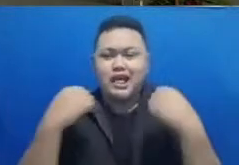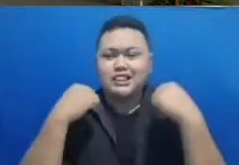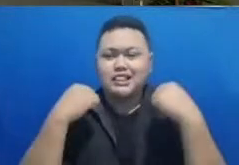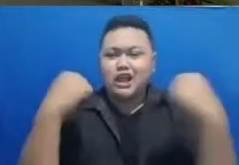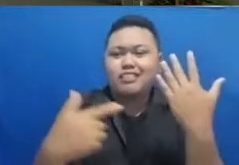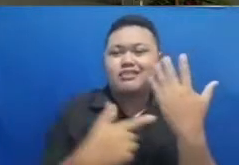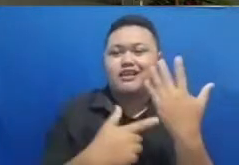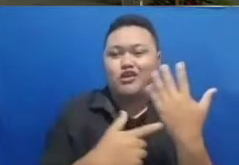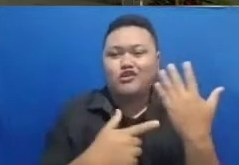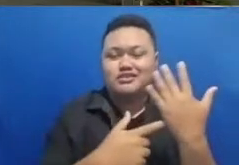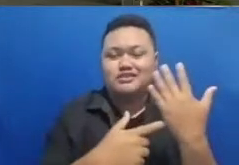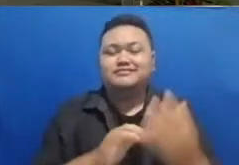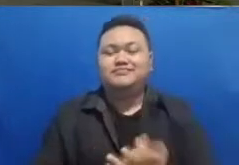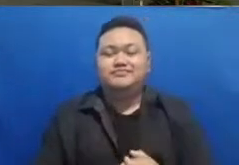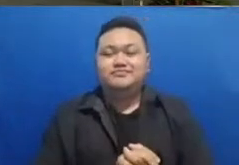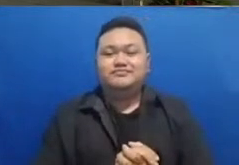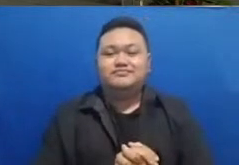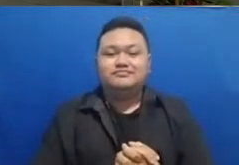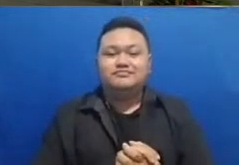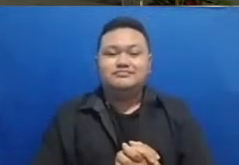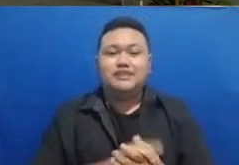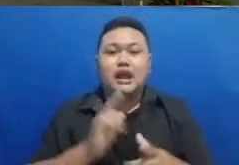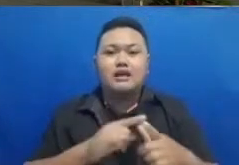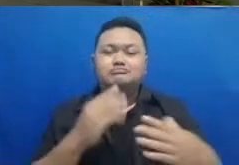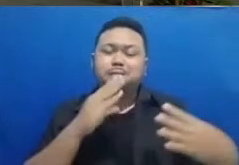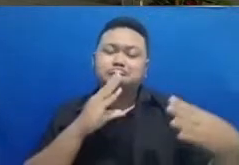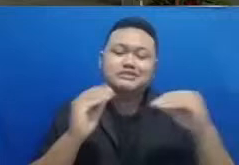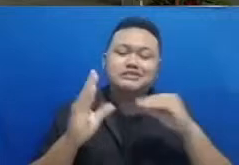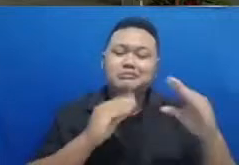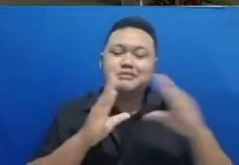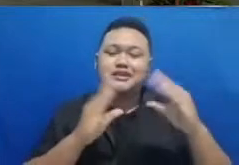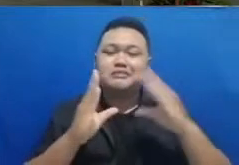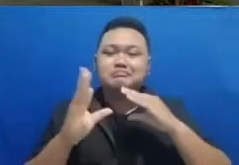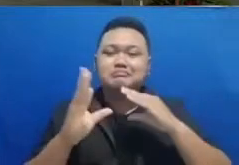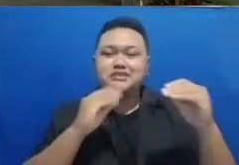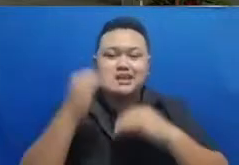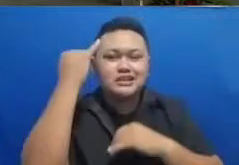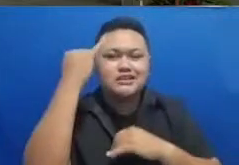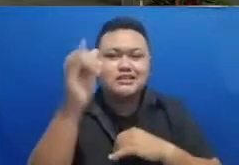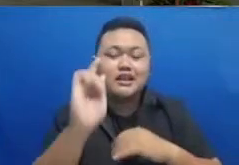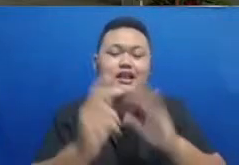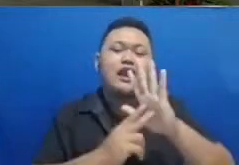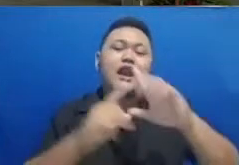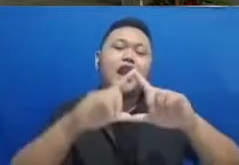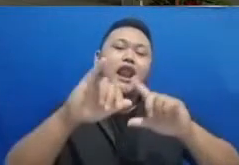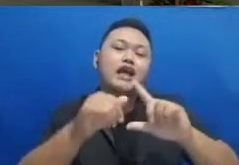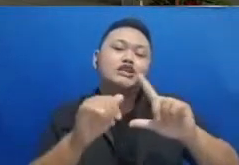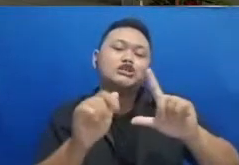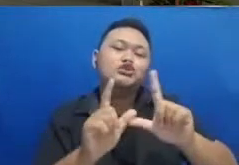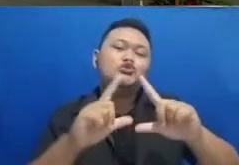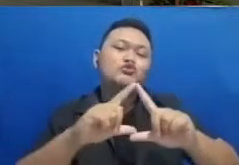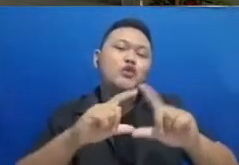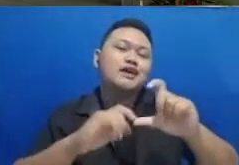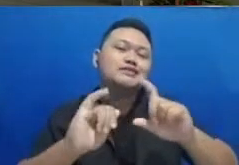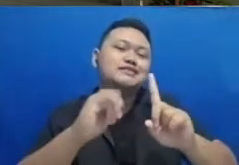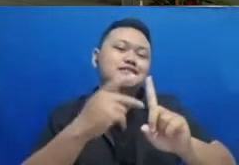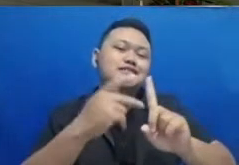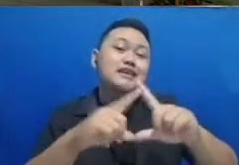talk with Najwa Shihab about the fun of learning, neighbors are learning, not only students,